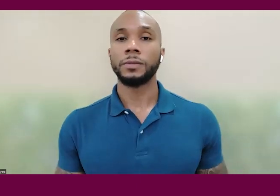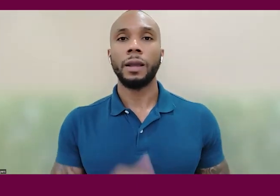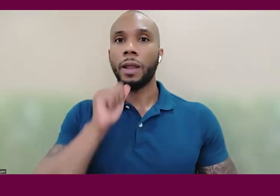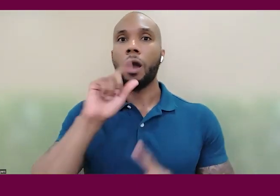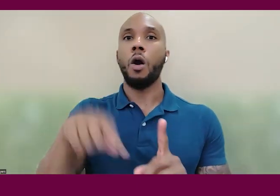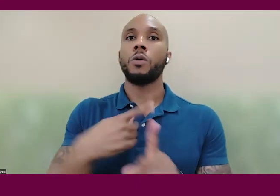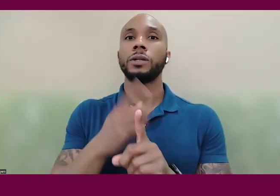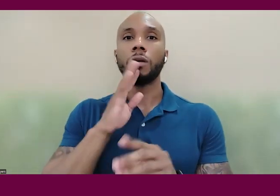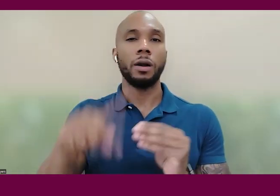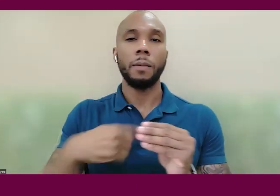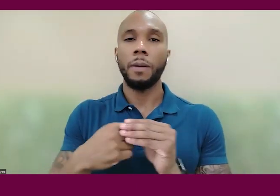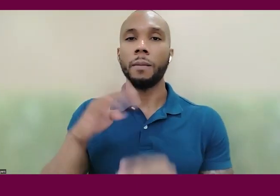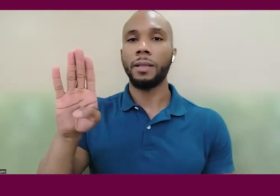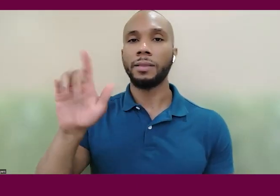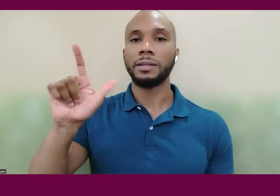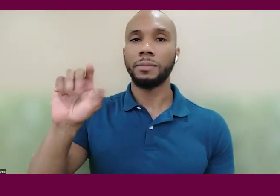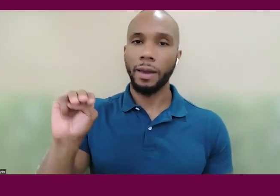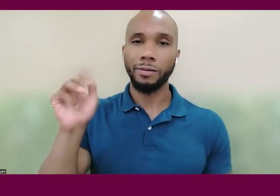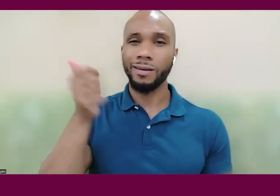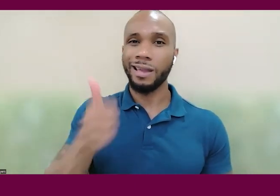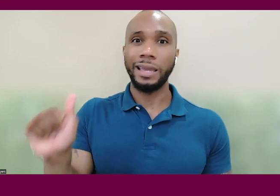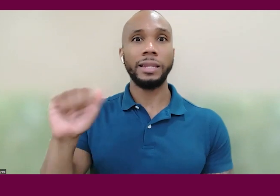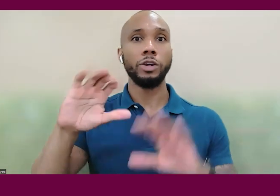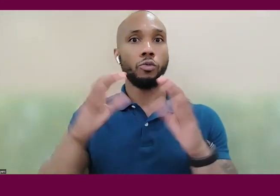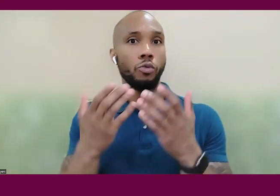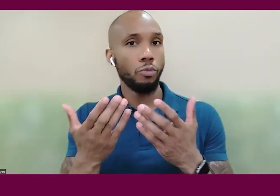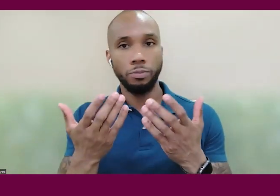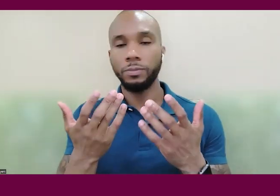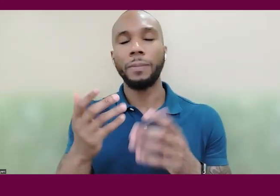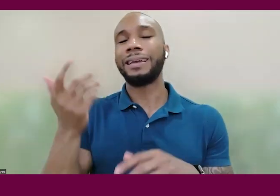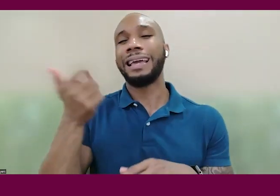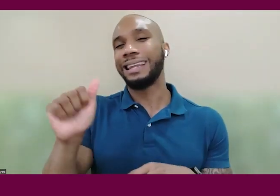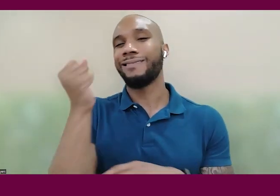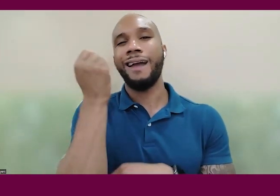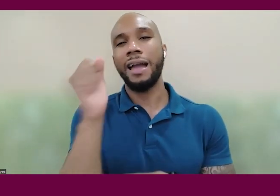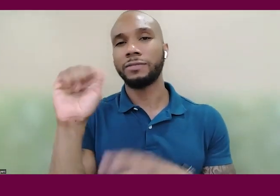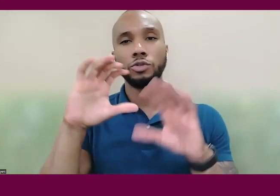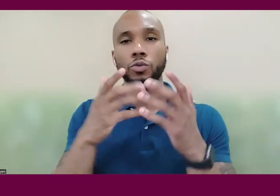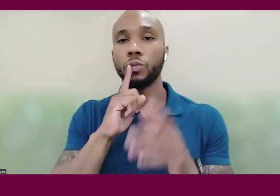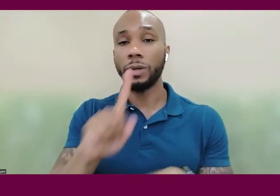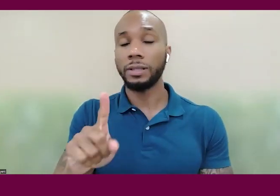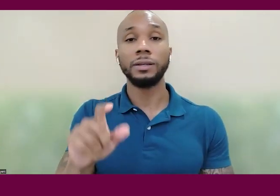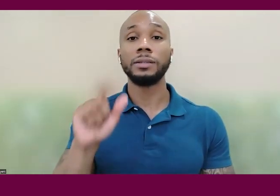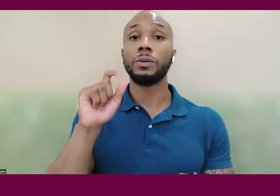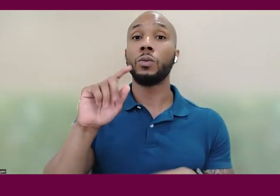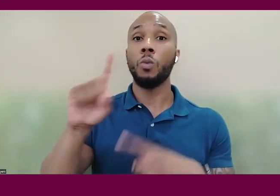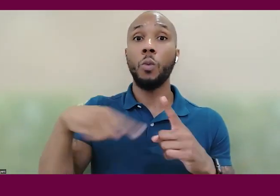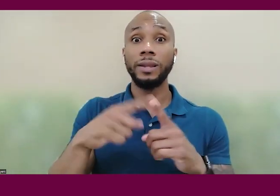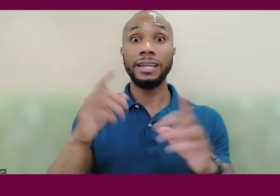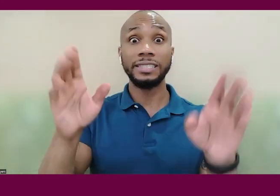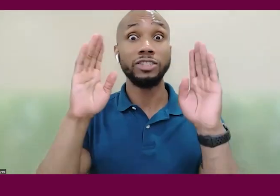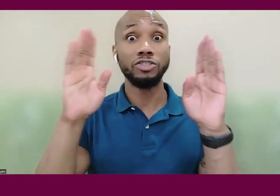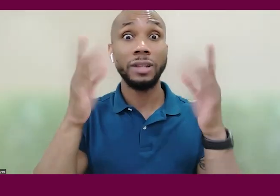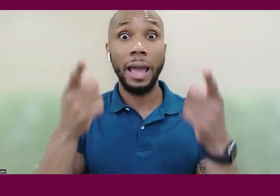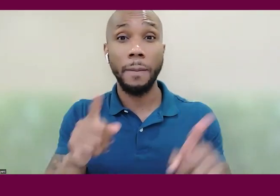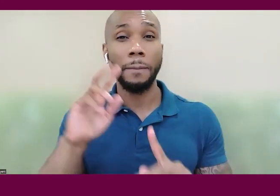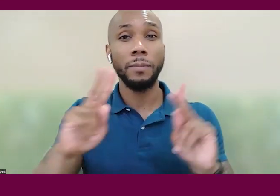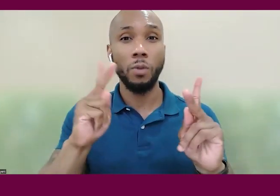I'm not just talking about Black Lives Matter, any group that holds the name Black Lives Matter. That's any activist group. Once you get attention, people do want to support.